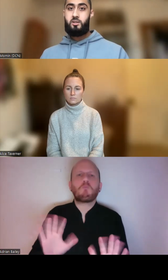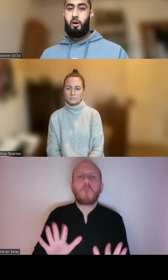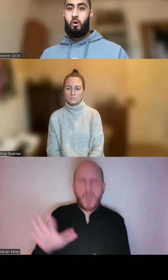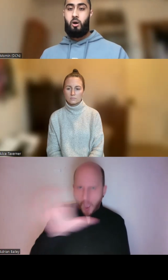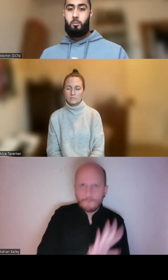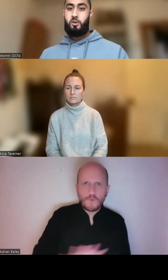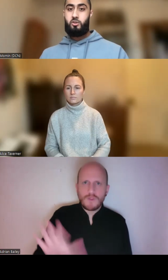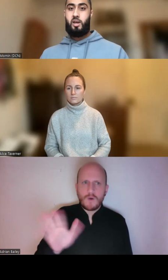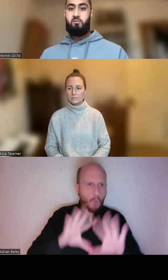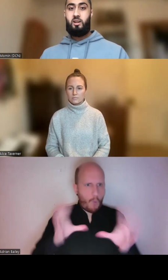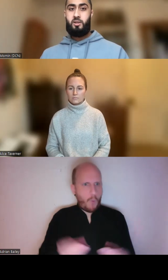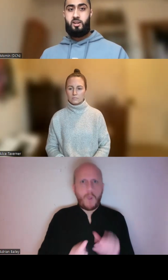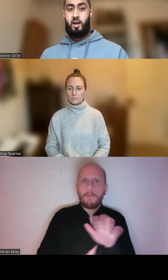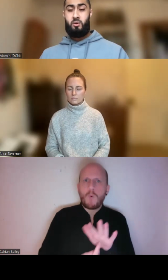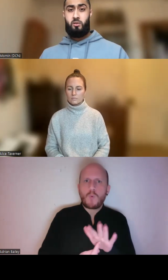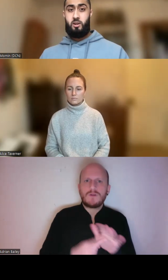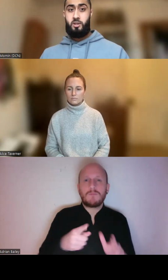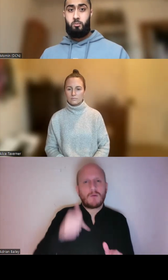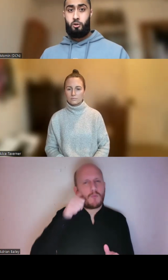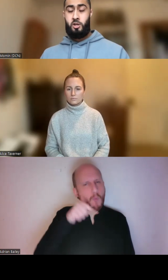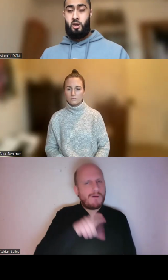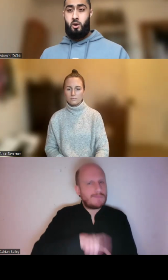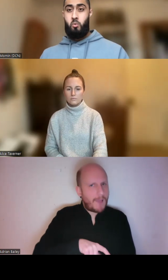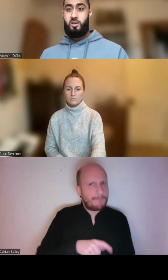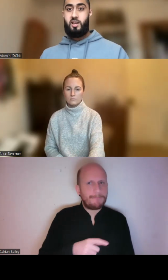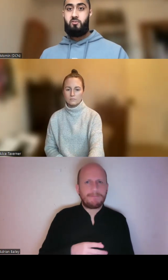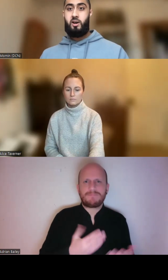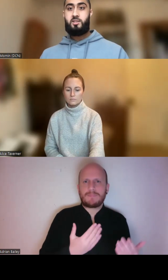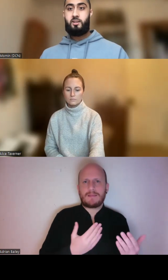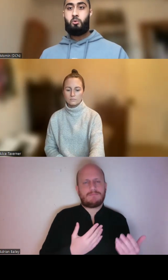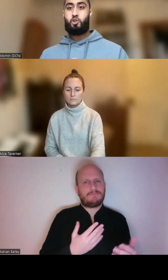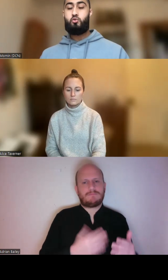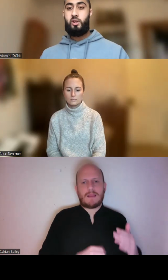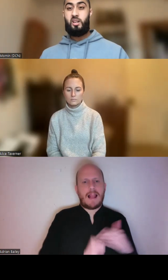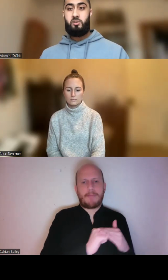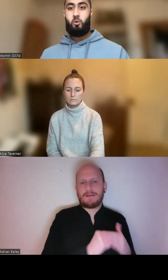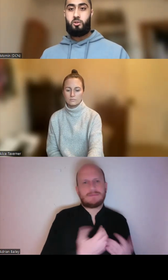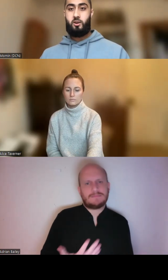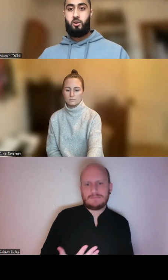It's about, because we have limited time and we have a limited budget, what is that first thing that we should really be focusing on?